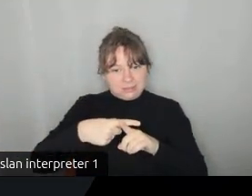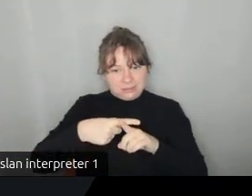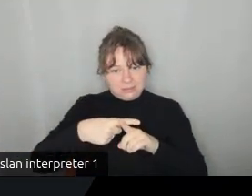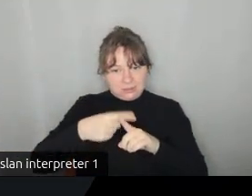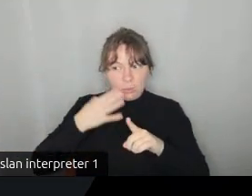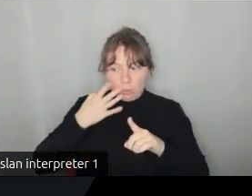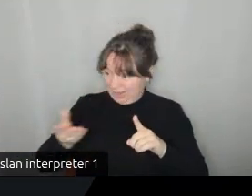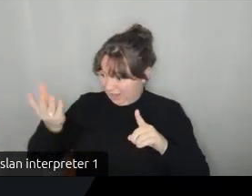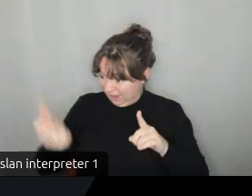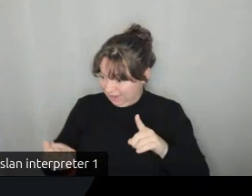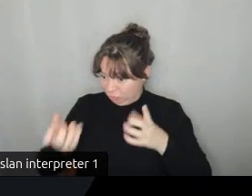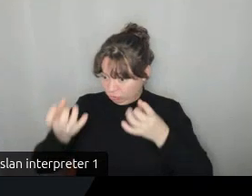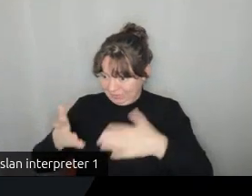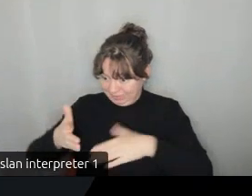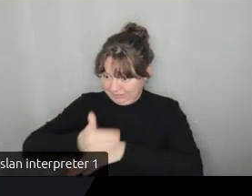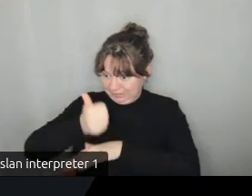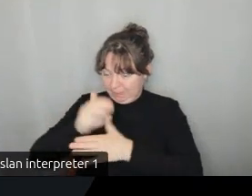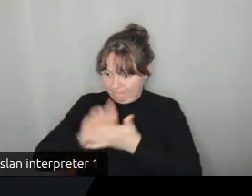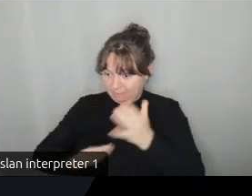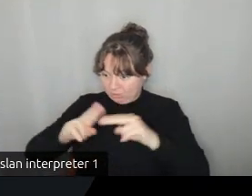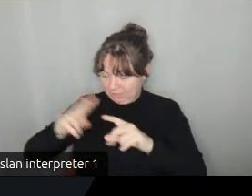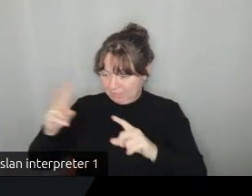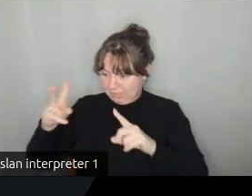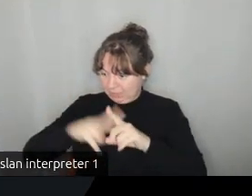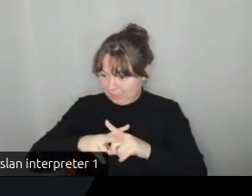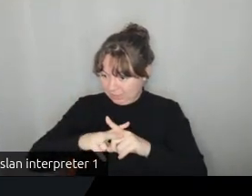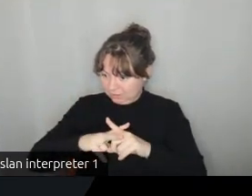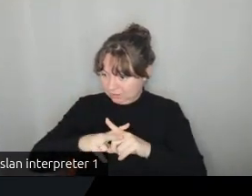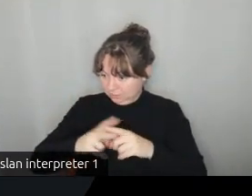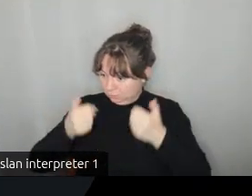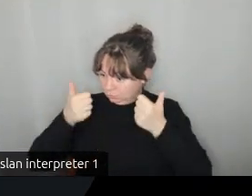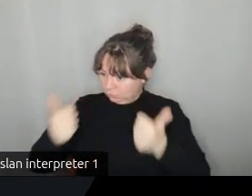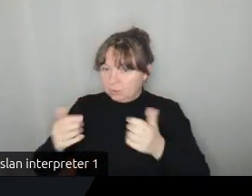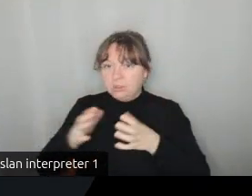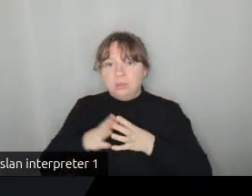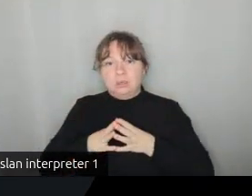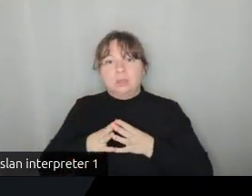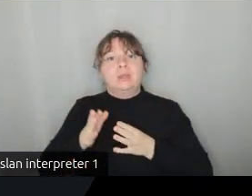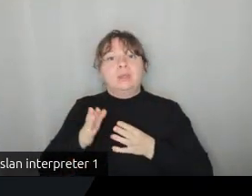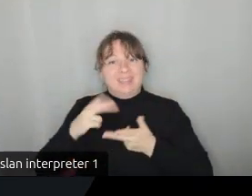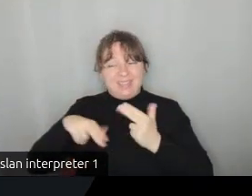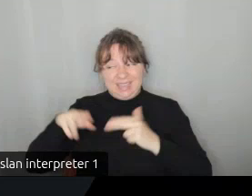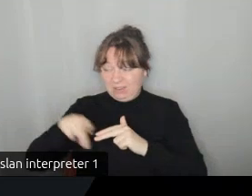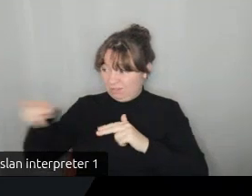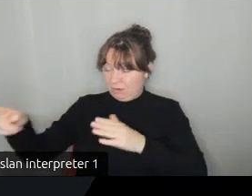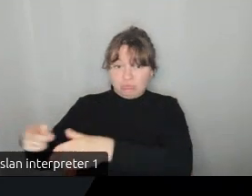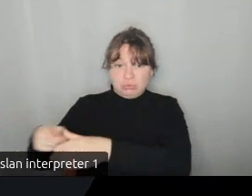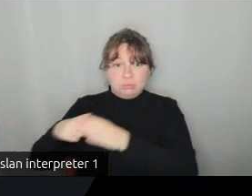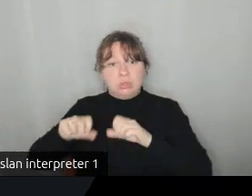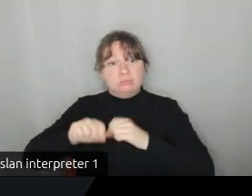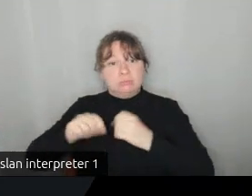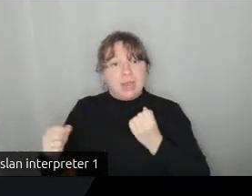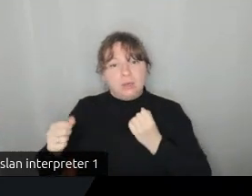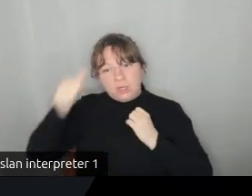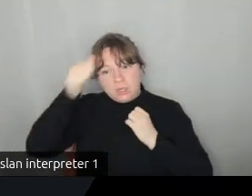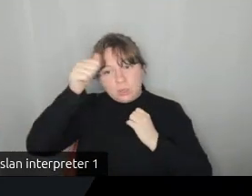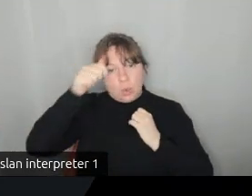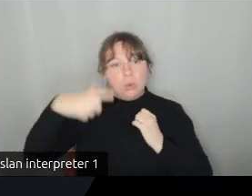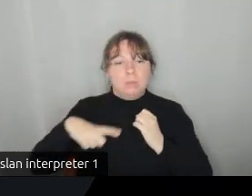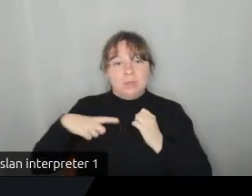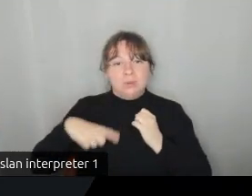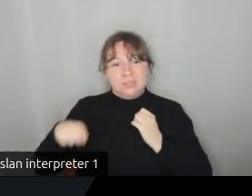started using it. Then the respondent will get in trouble and everyone understands what's going on.